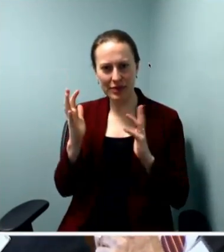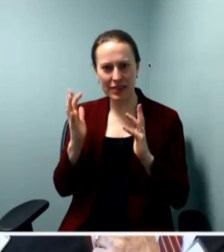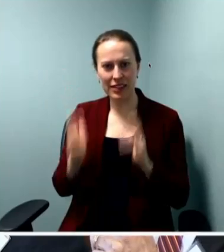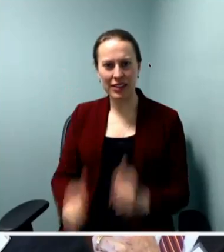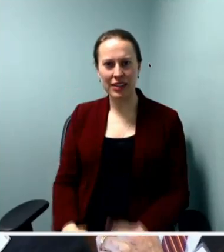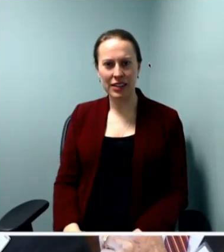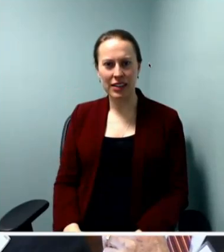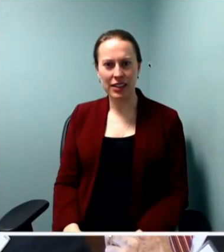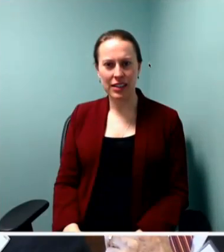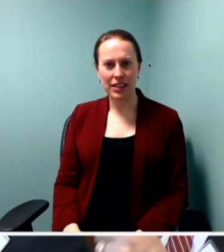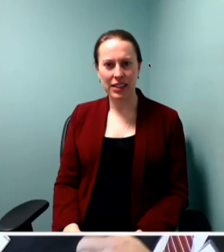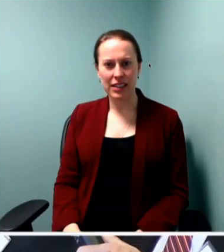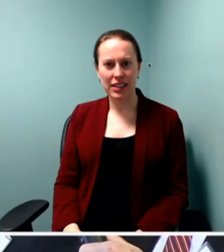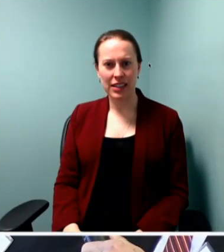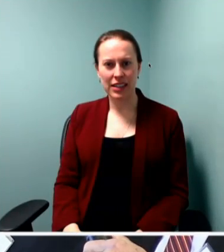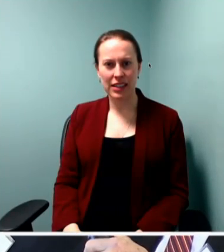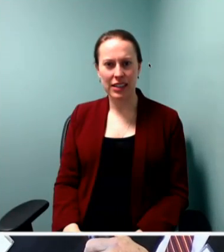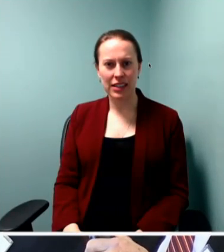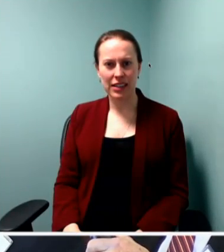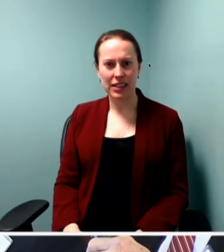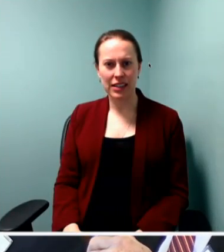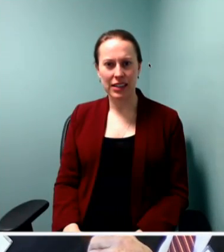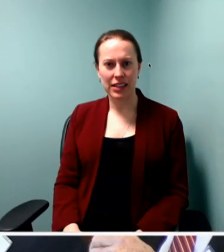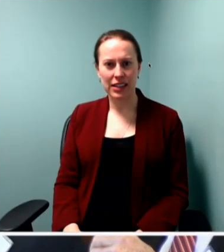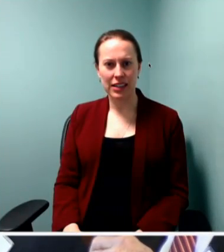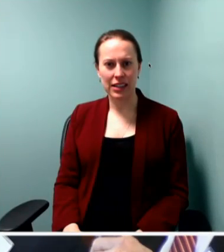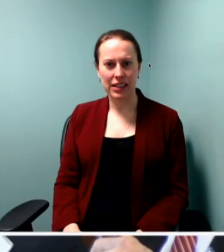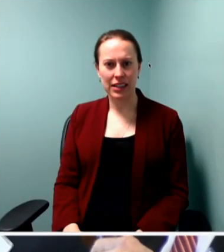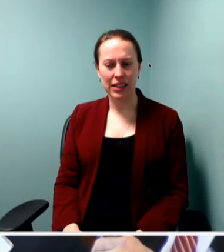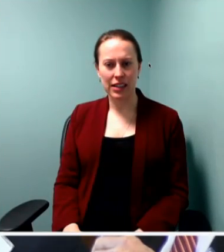It was sort of the early 90s that I first-- I was working